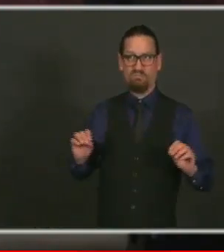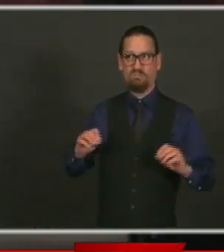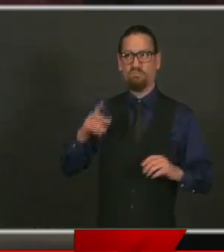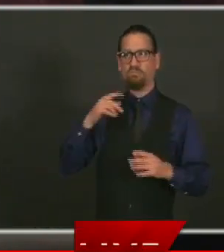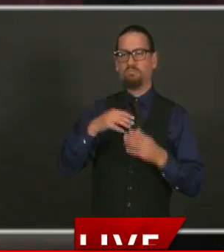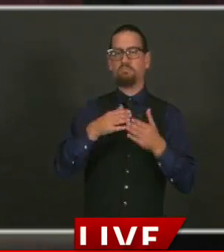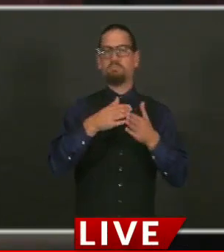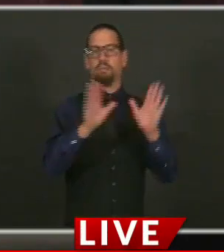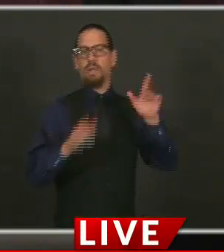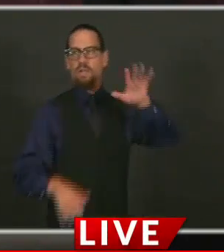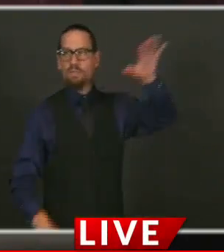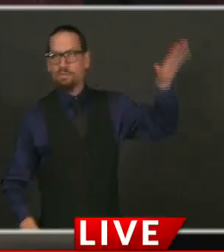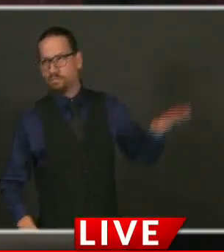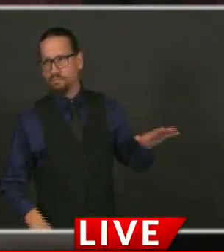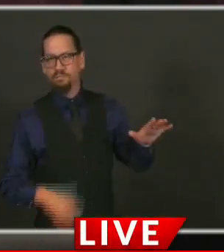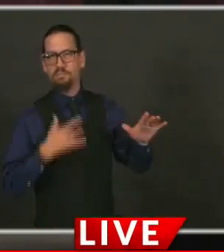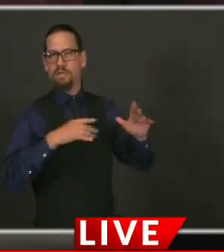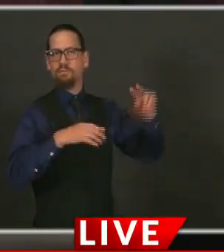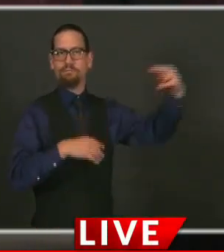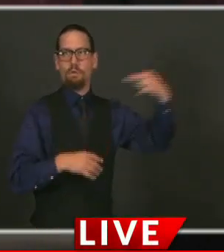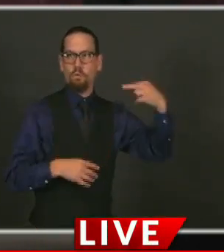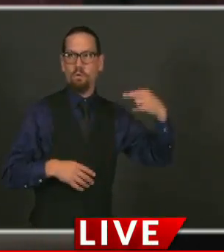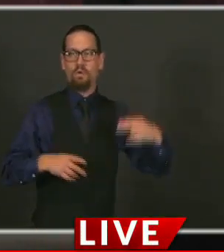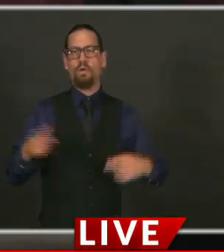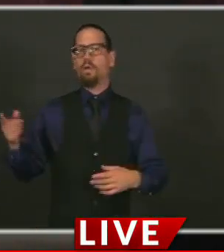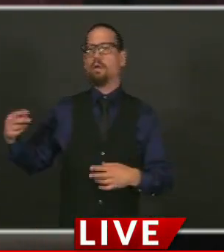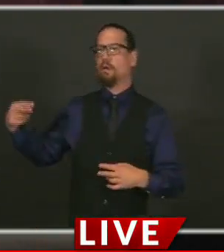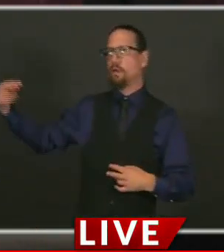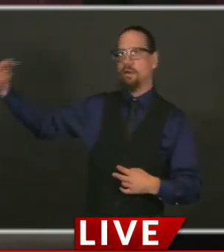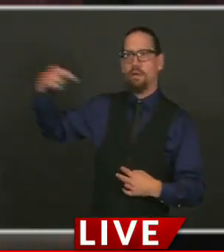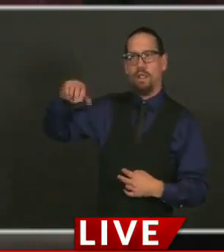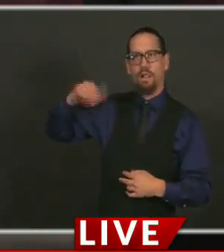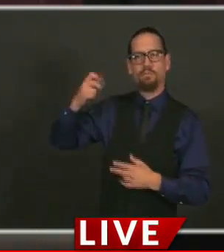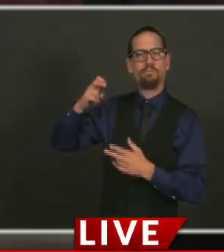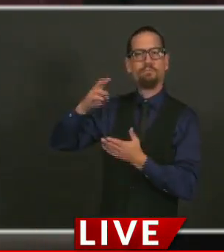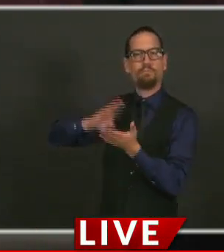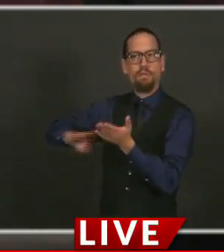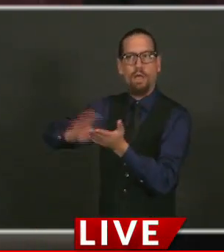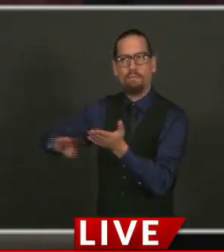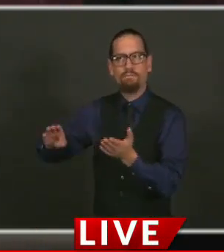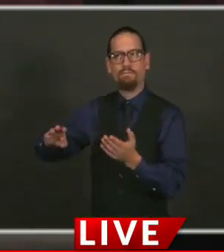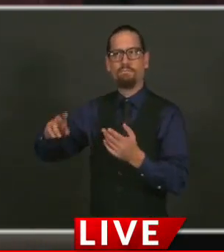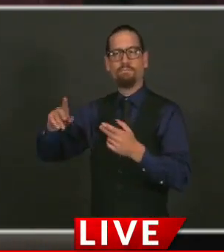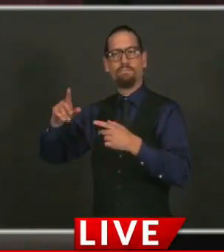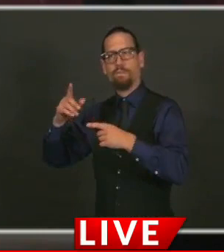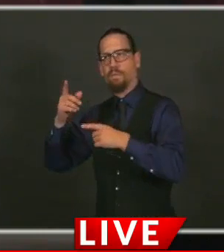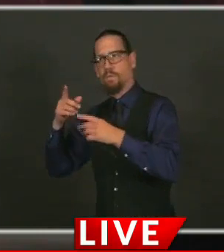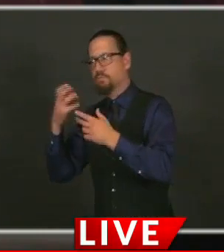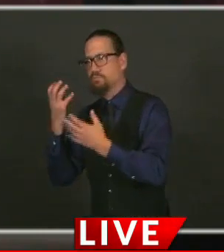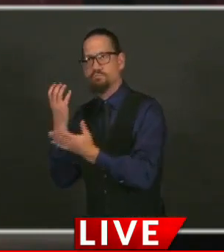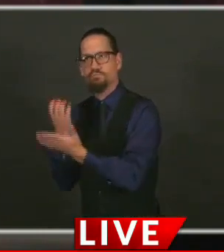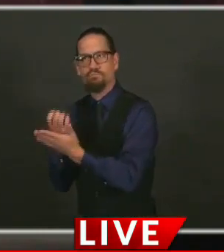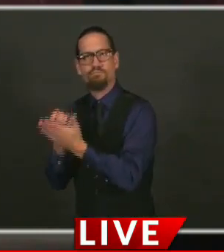SECTOR, WE MUST ACCEPT THE FACT THAT SHARED SACRIFICE DOES NOT EXIST IN RHODE ISLAND? THE BUREAUCRATIC ARM OF RHODE